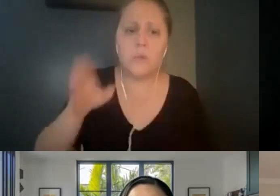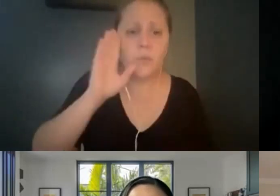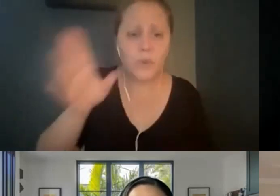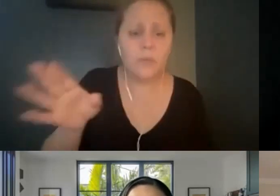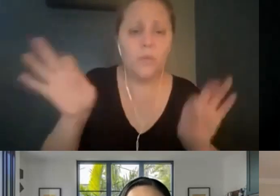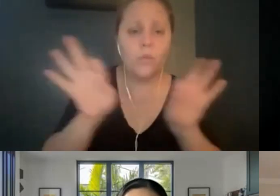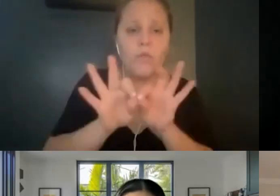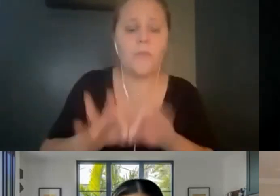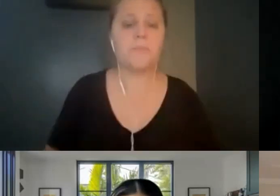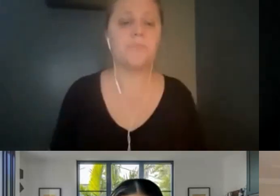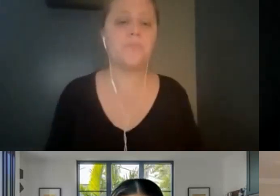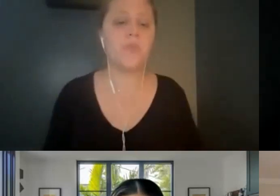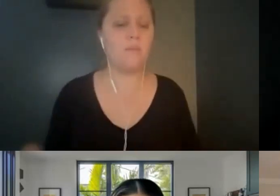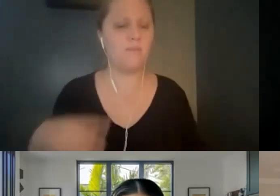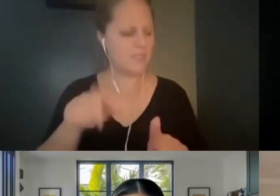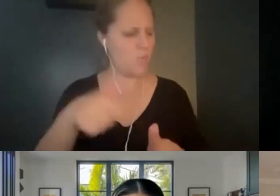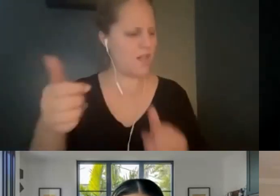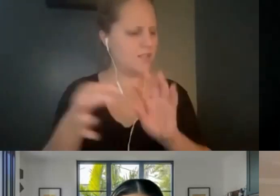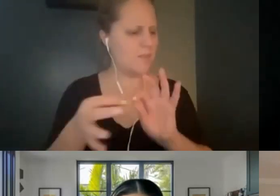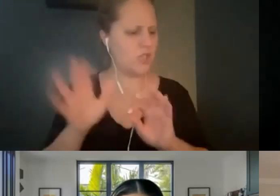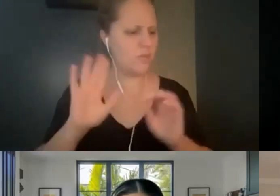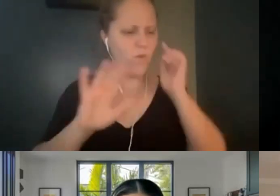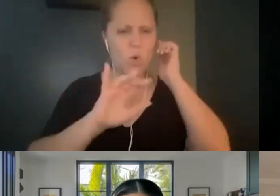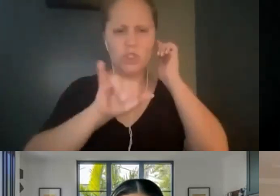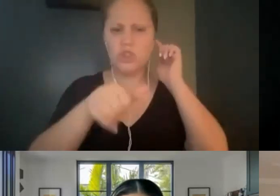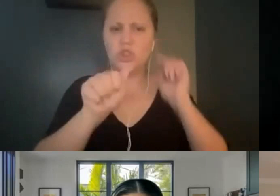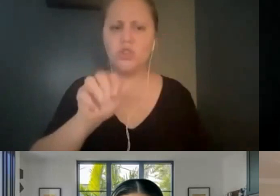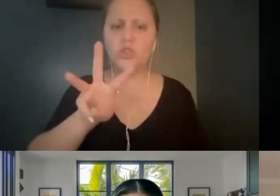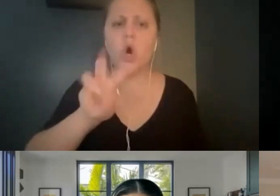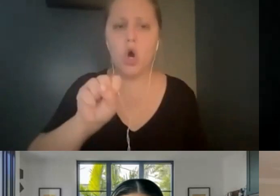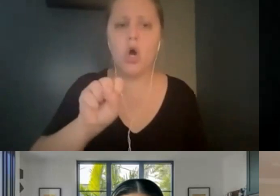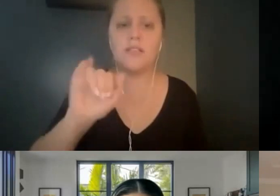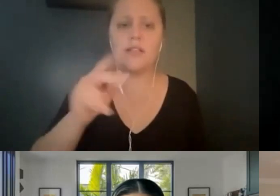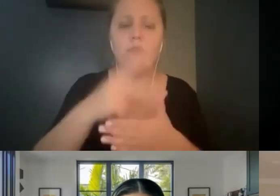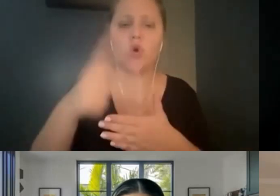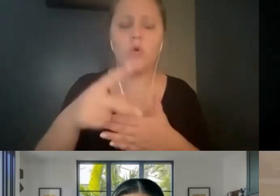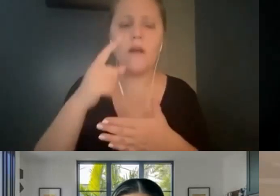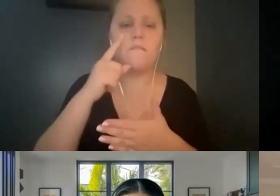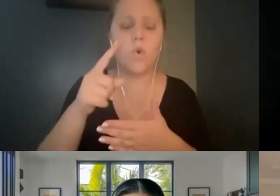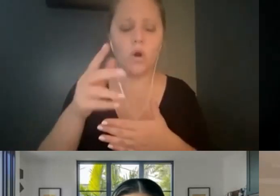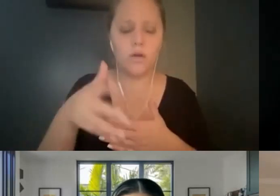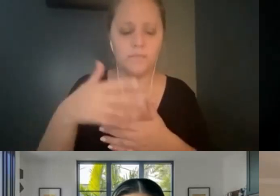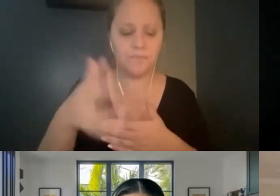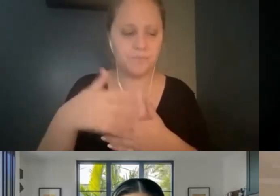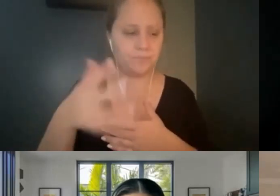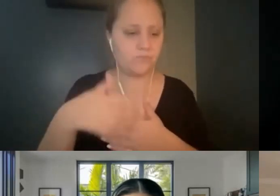I think someone mentioned earlier JAWS, I think it was Sam that mentioned JAWS the the job.